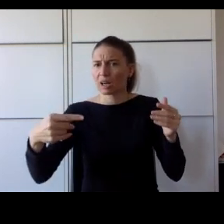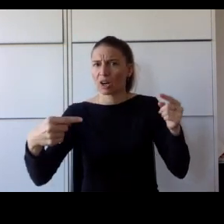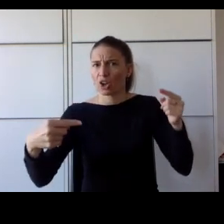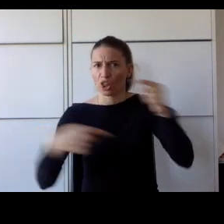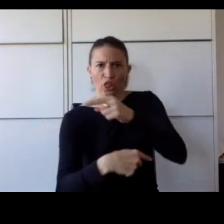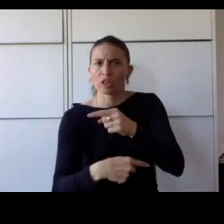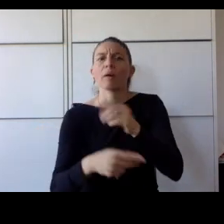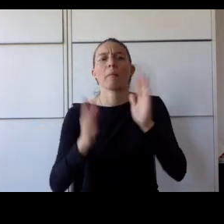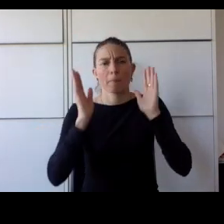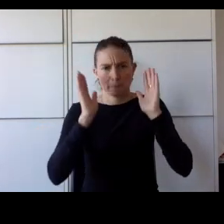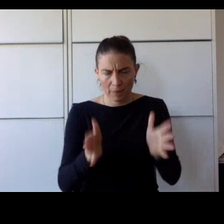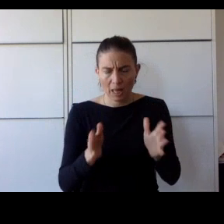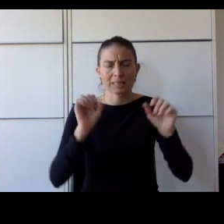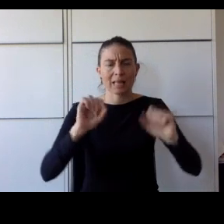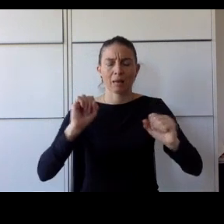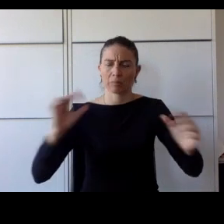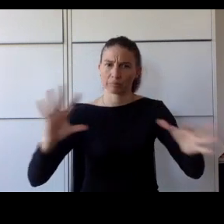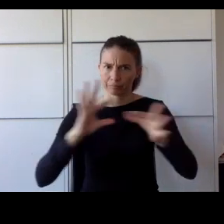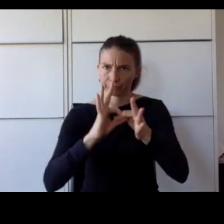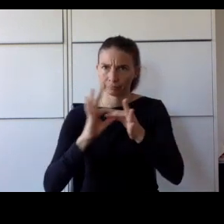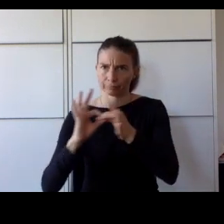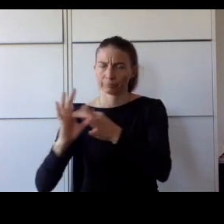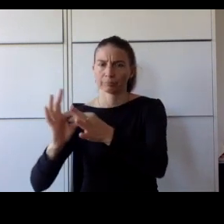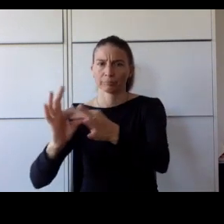we aim at ensuring that everyone in Europe,